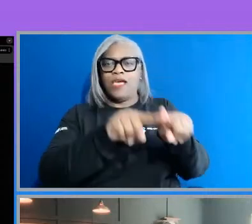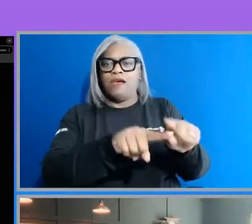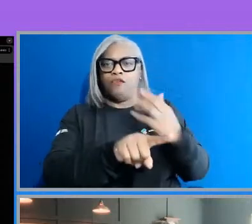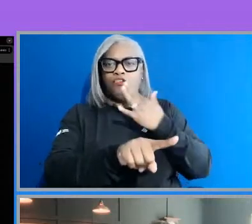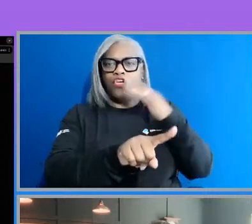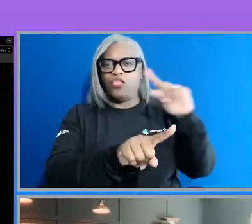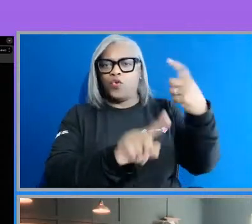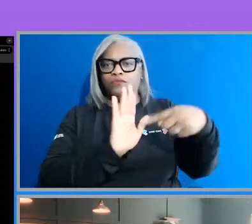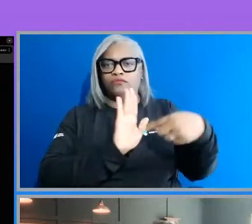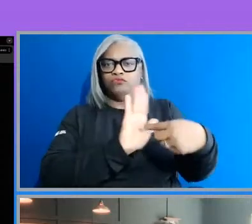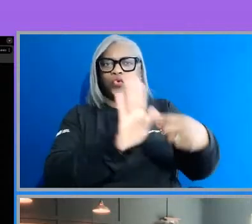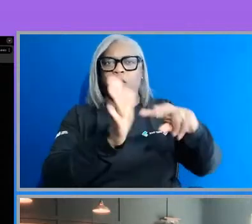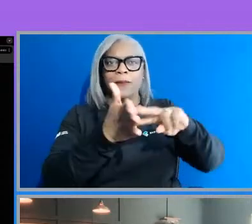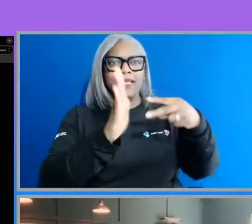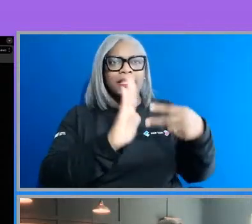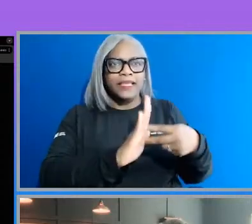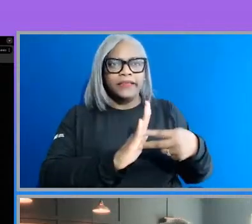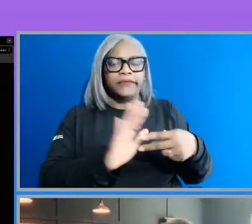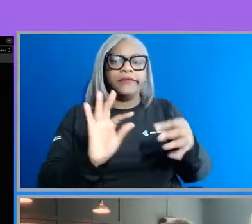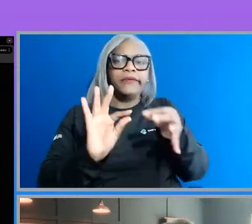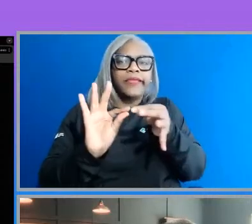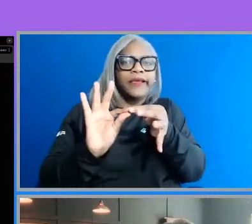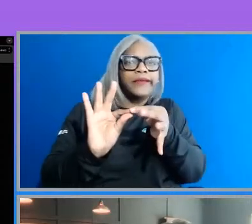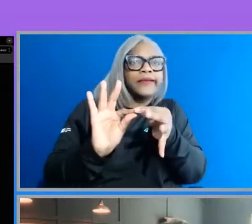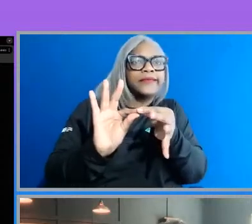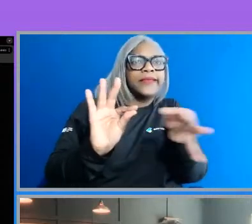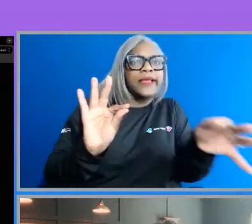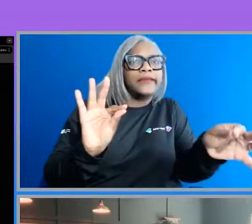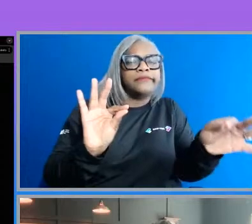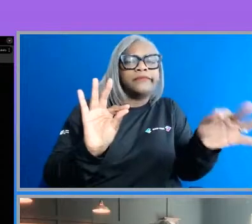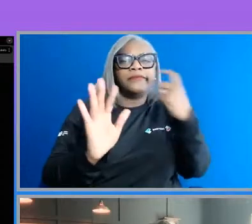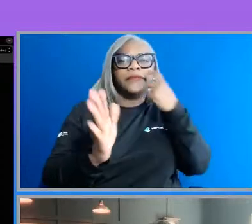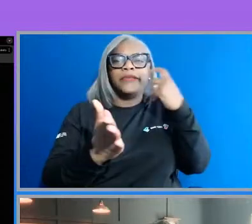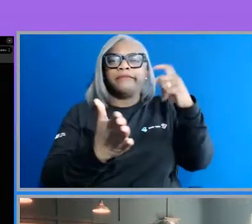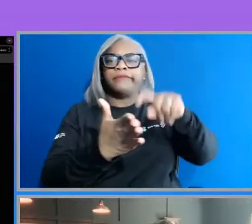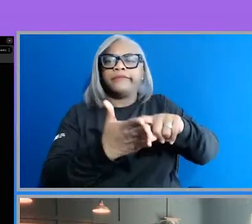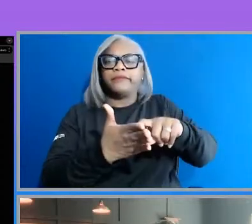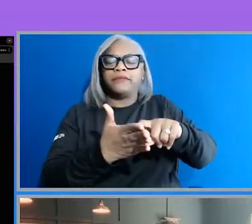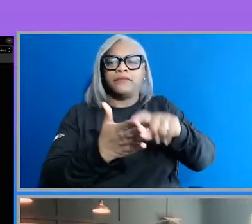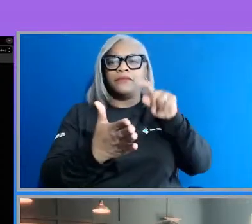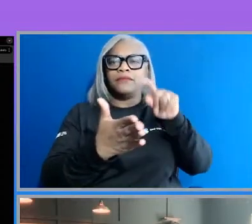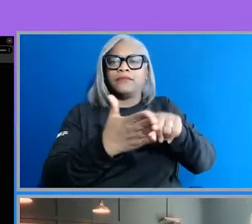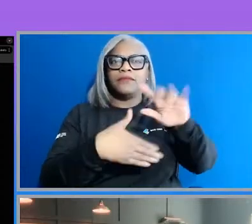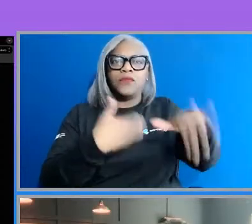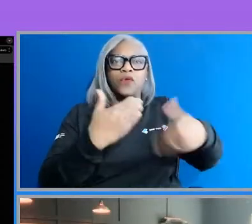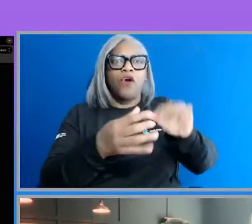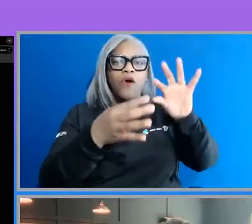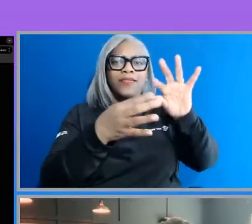is additional text that says, can you confidently identify all the links? What if the ability to identify the links was